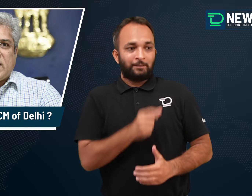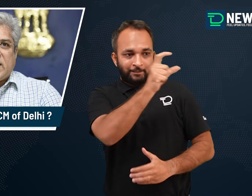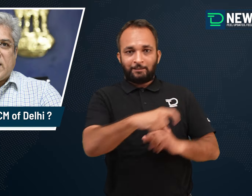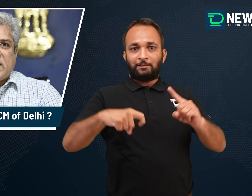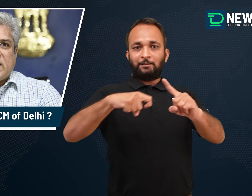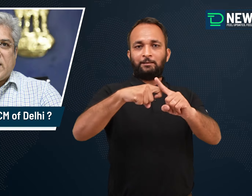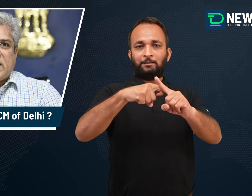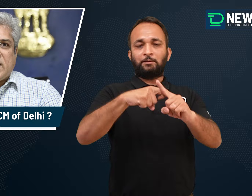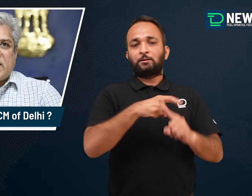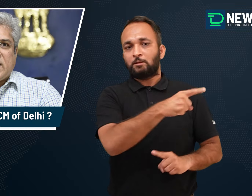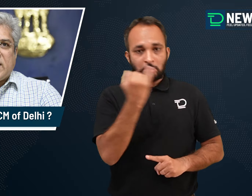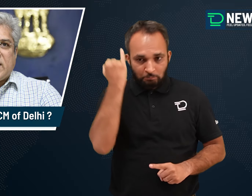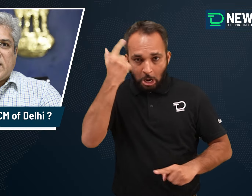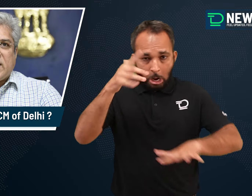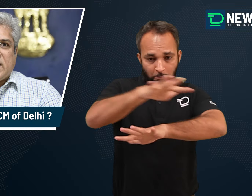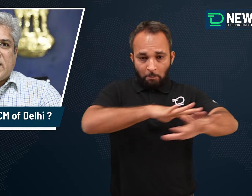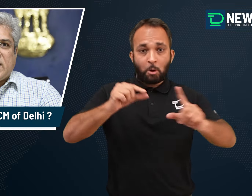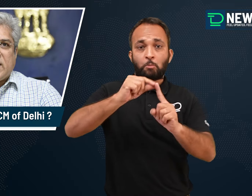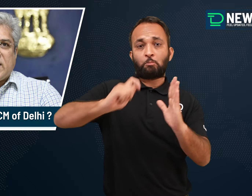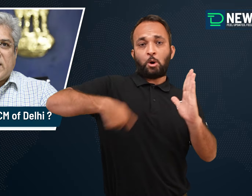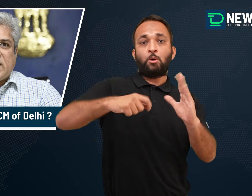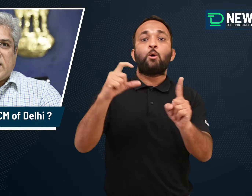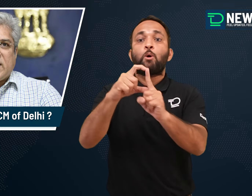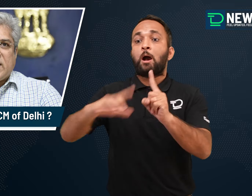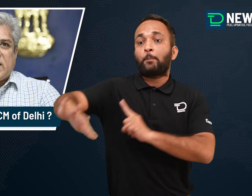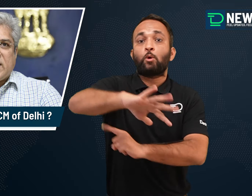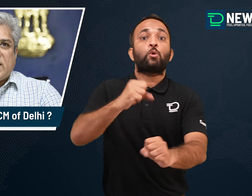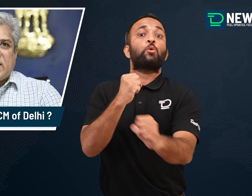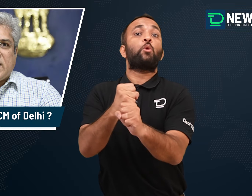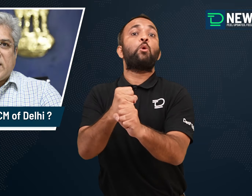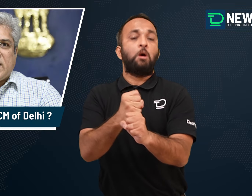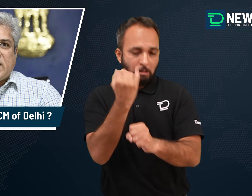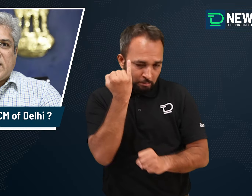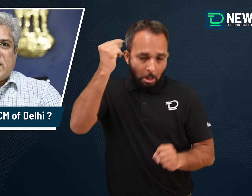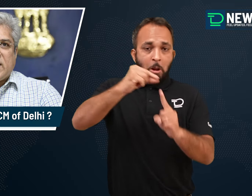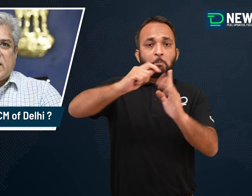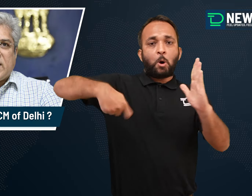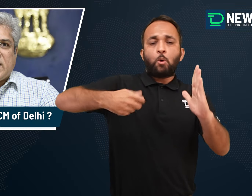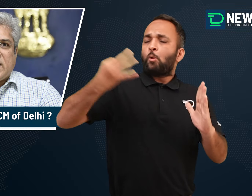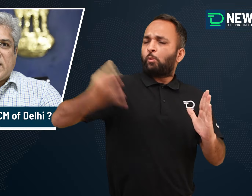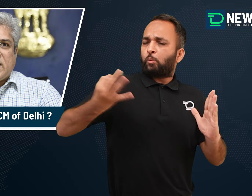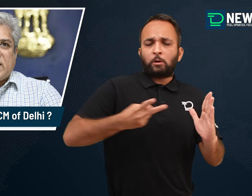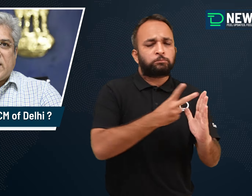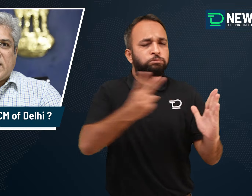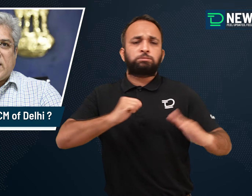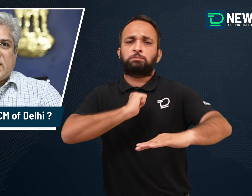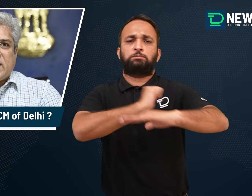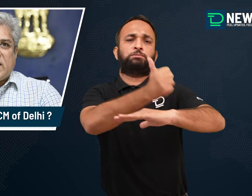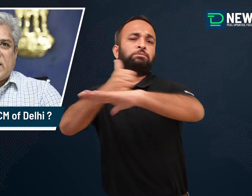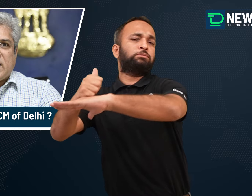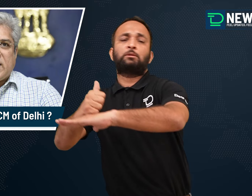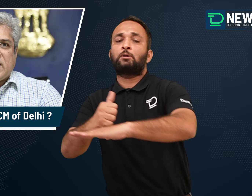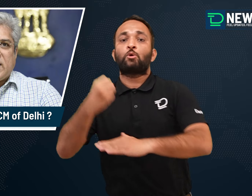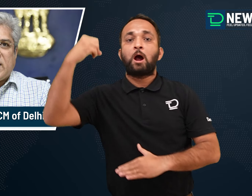He was behind many important projects of the Delhi government